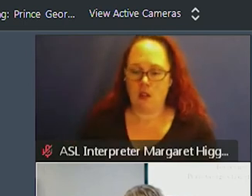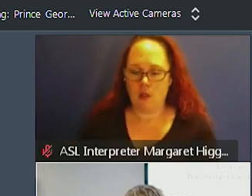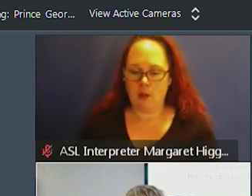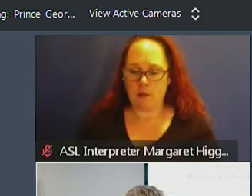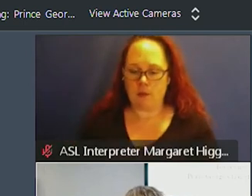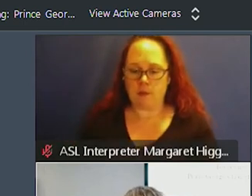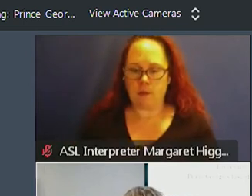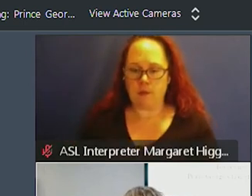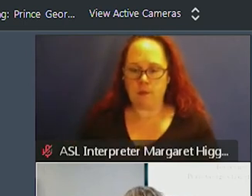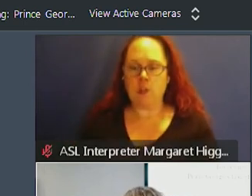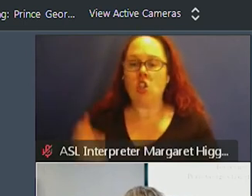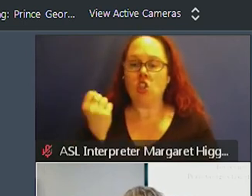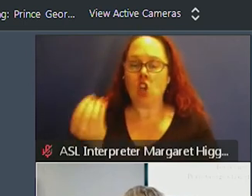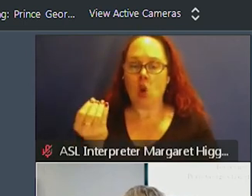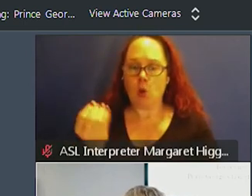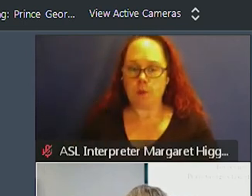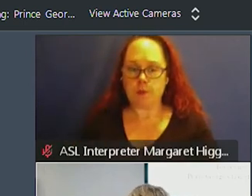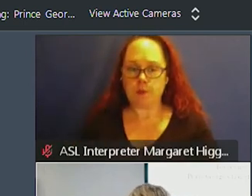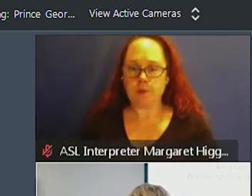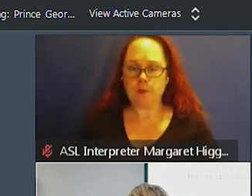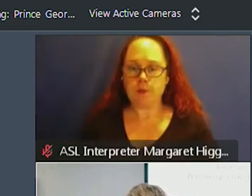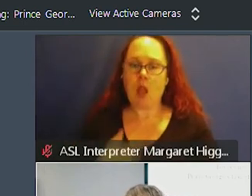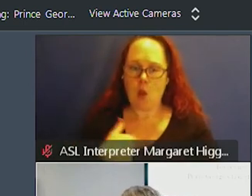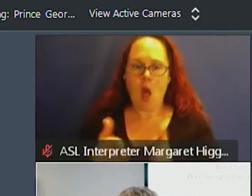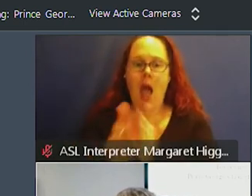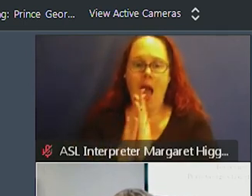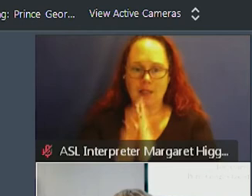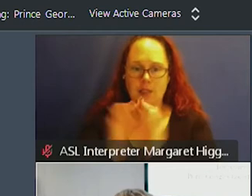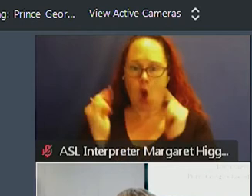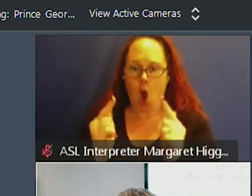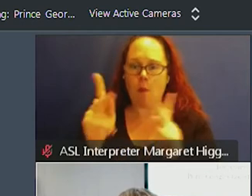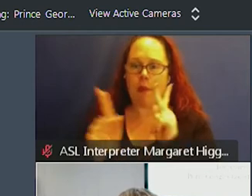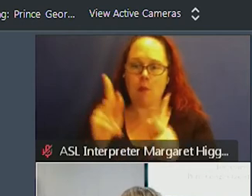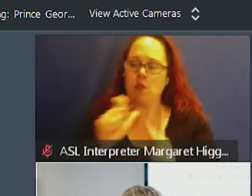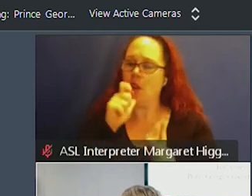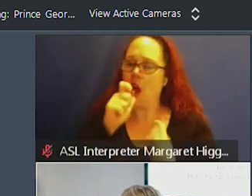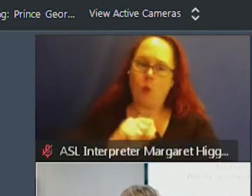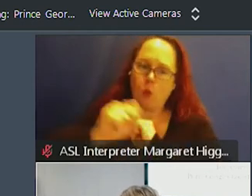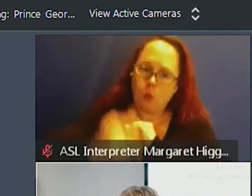So again, I'm going to ask everyone to not be unduly repetitive. This is a mandatory referral.